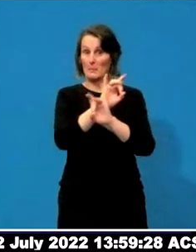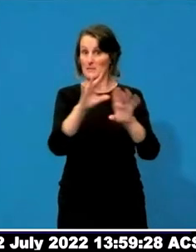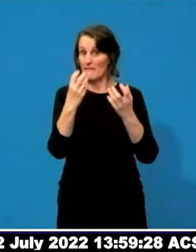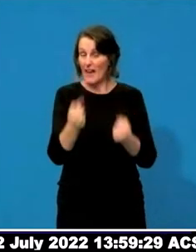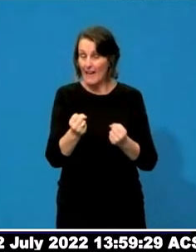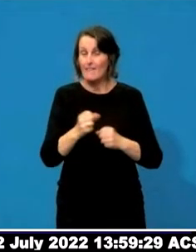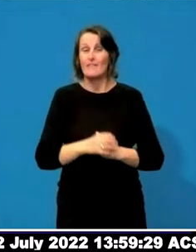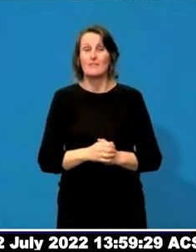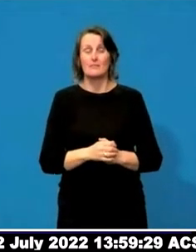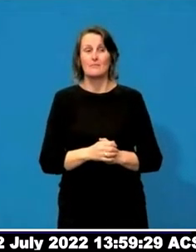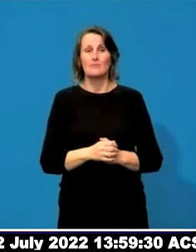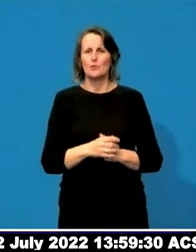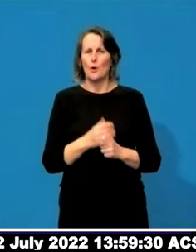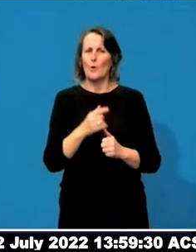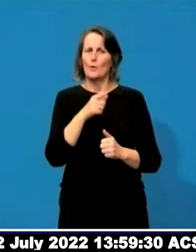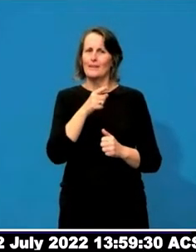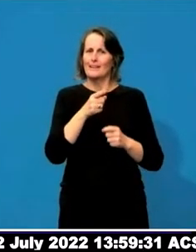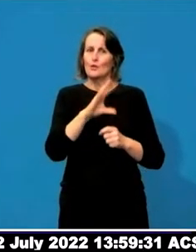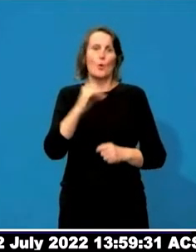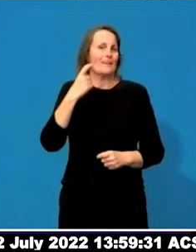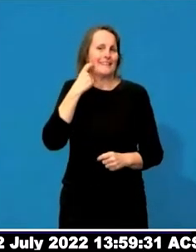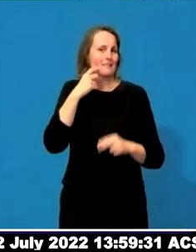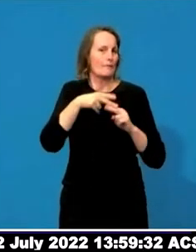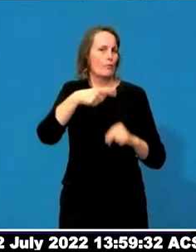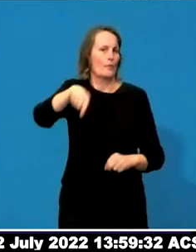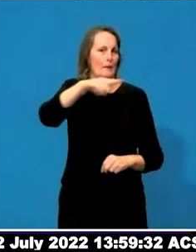There were a lot of barriers to people taking on that work.